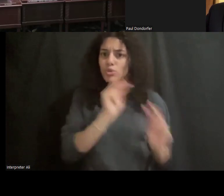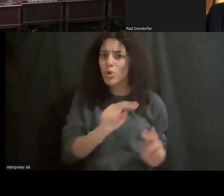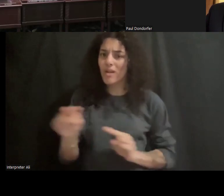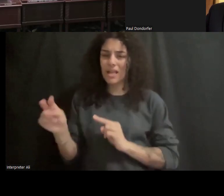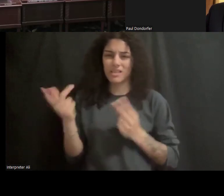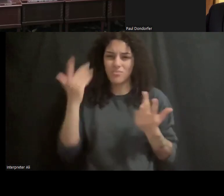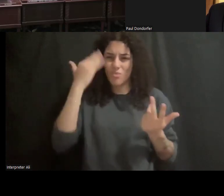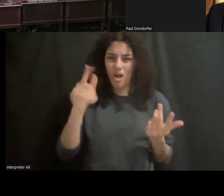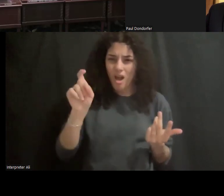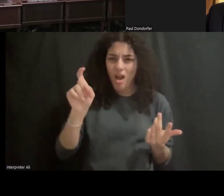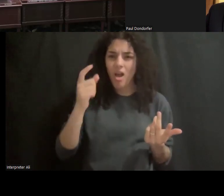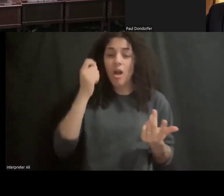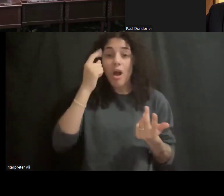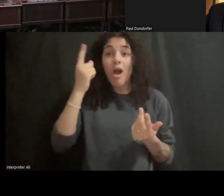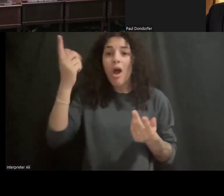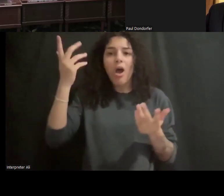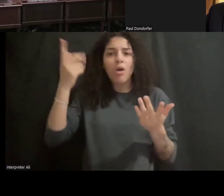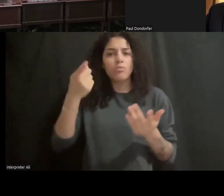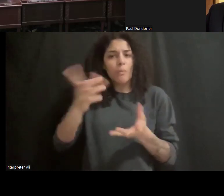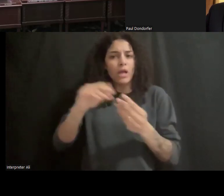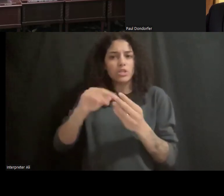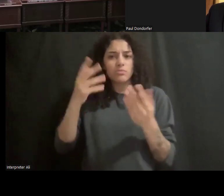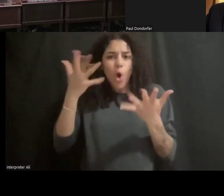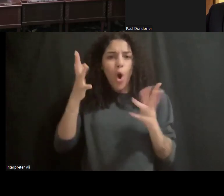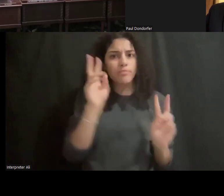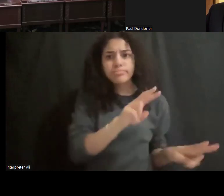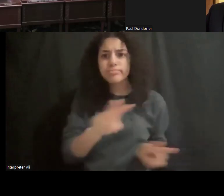out we're being surveiled all the time There are license plate there are cameras